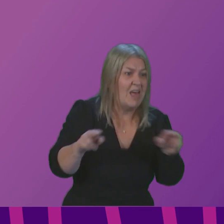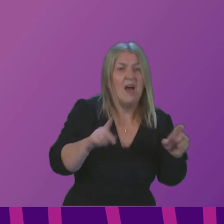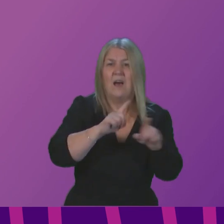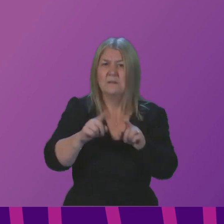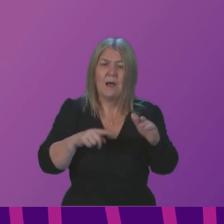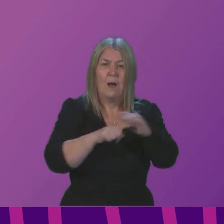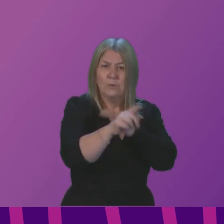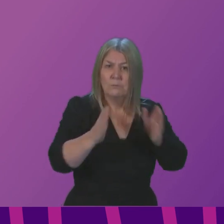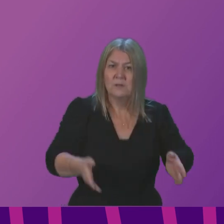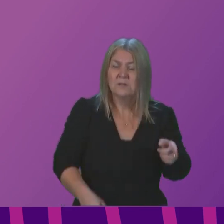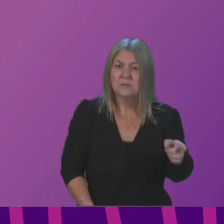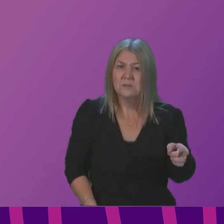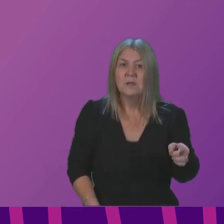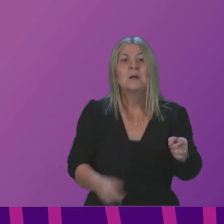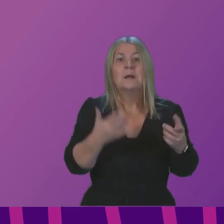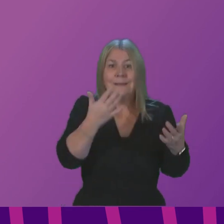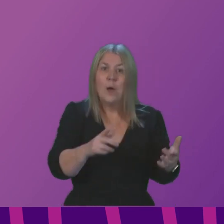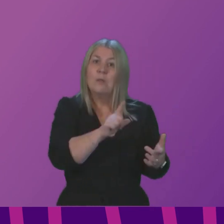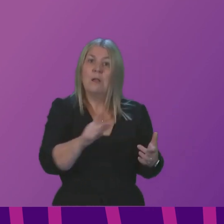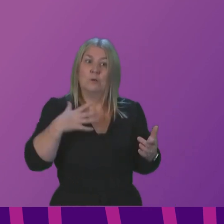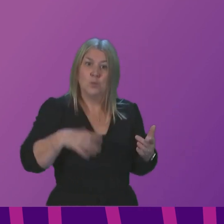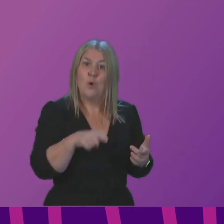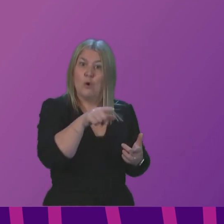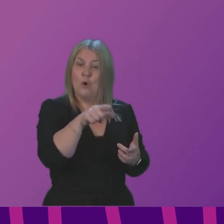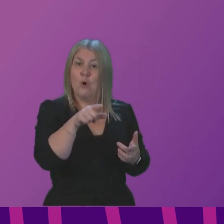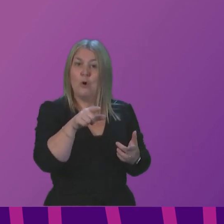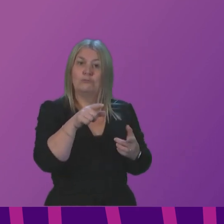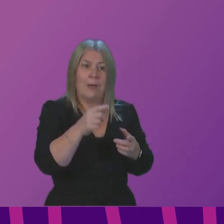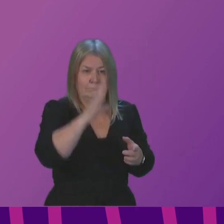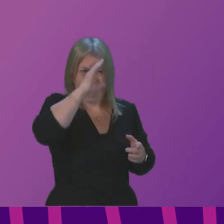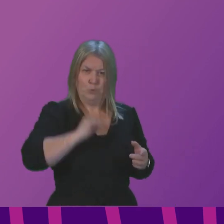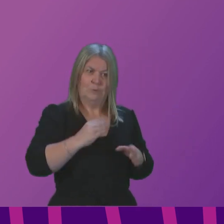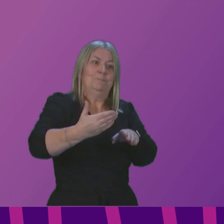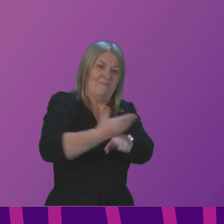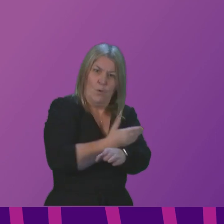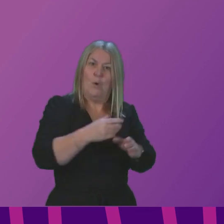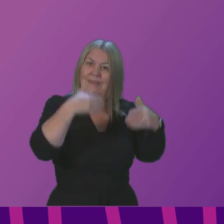that landlords want notice periods for arrears to be slashed to the pre-pandemic level of